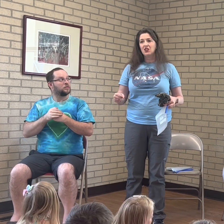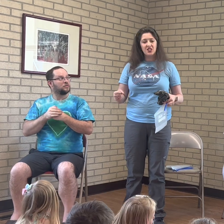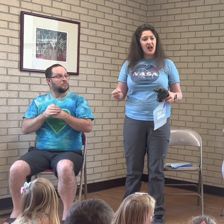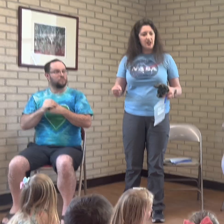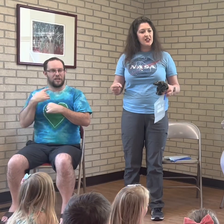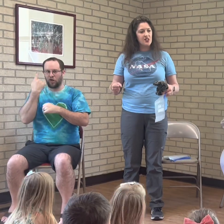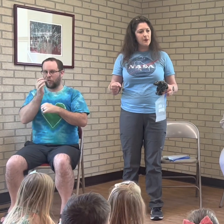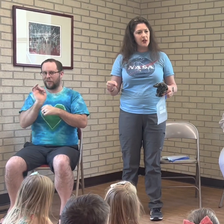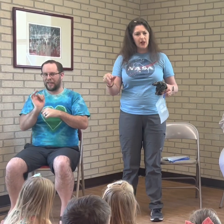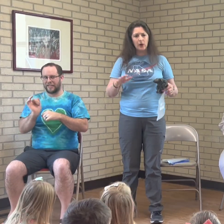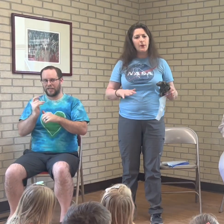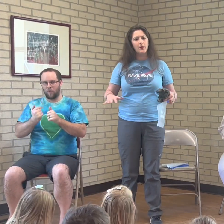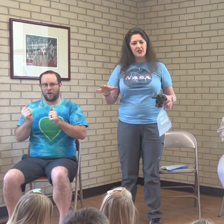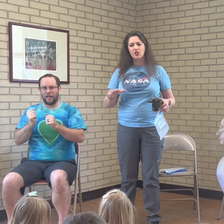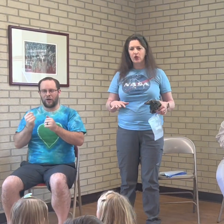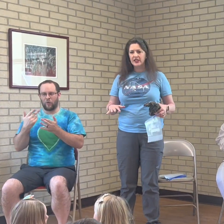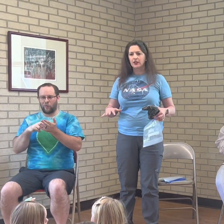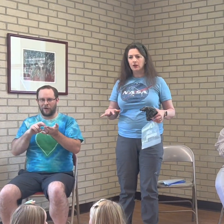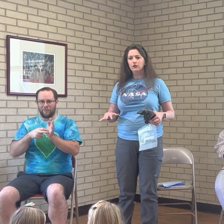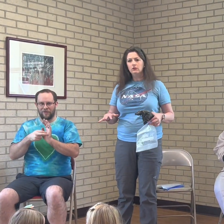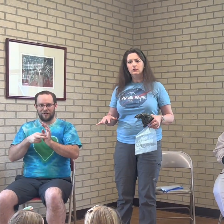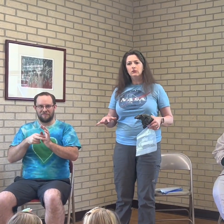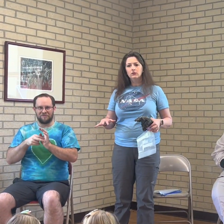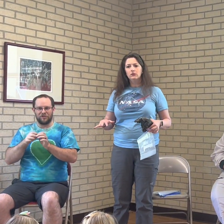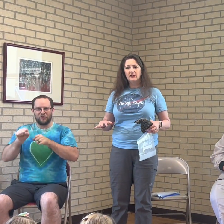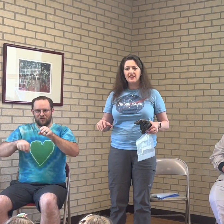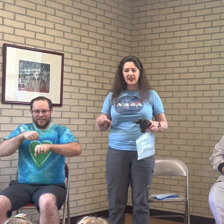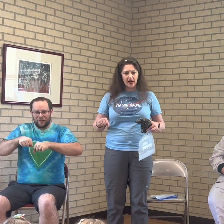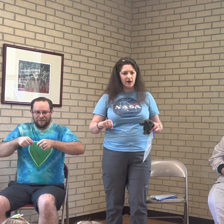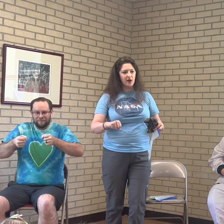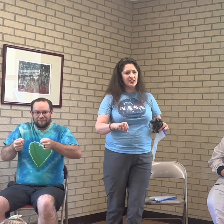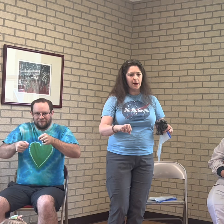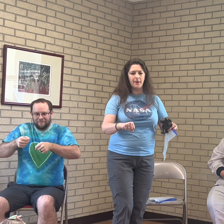it looks kind of like somebody like repurposed a tricycle. And they carry it out like a